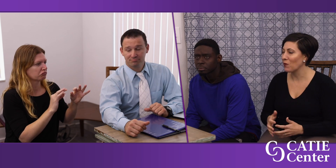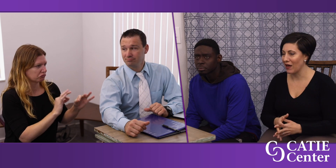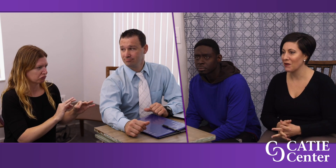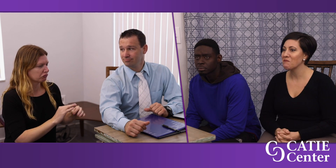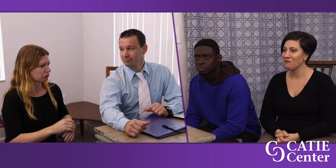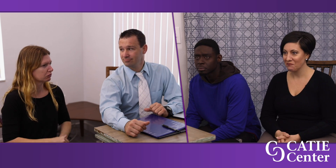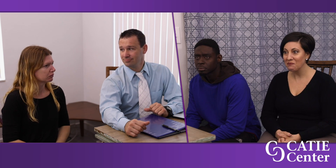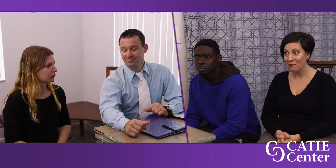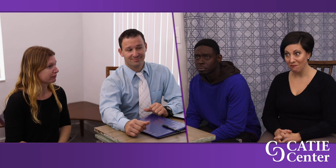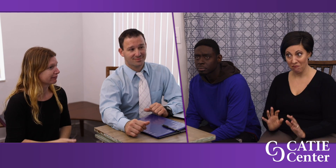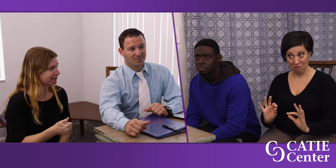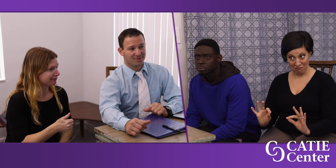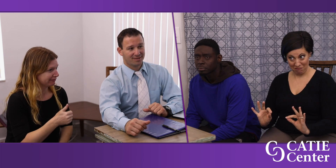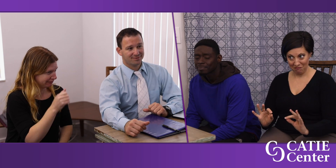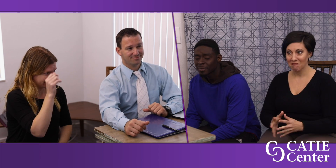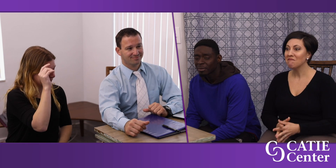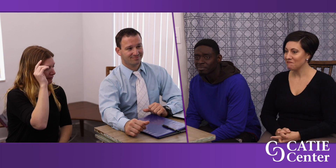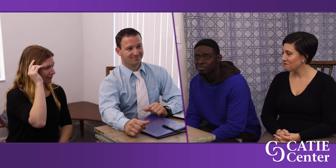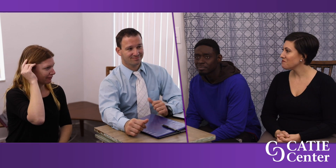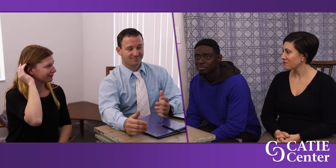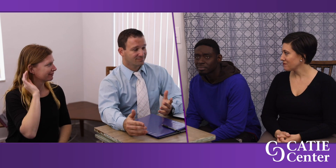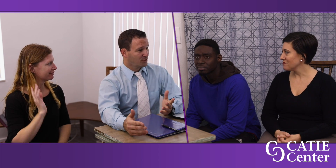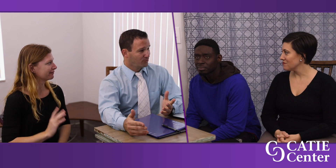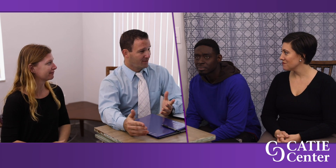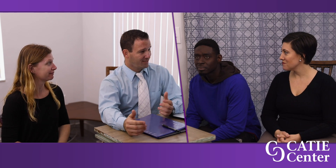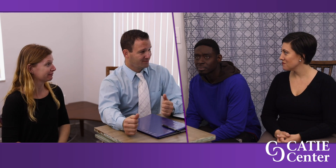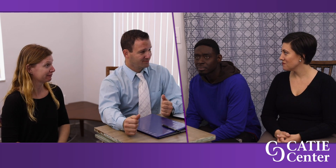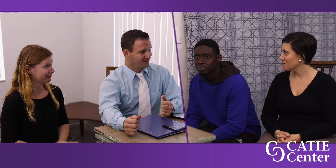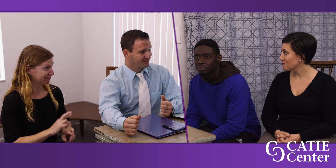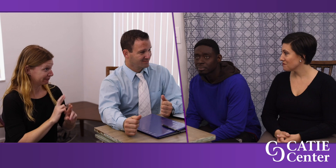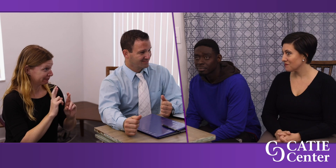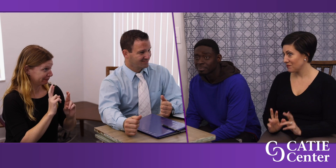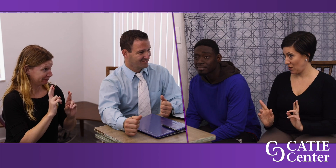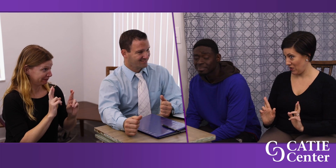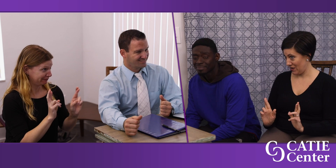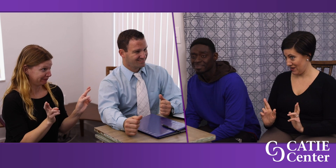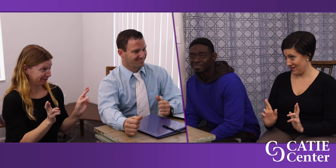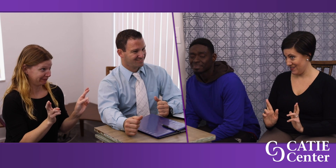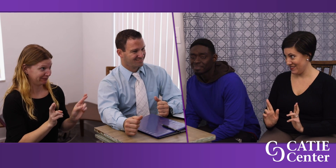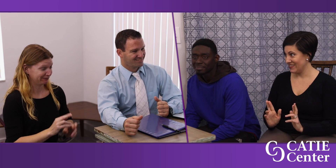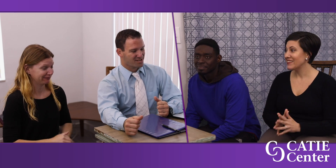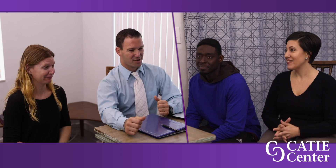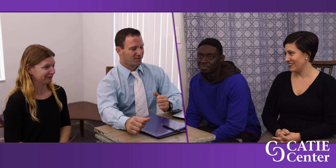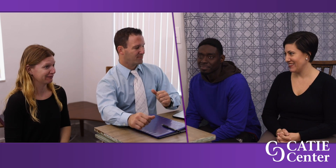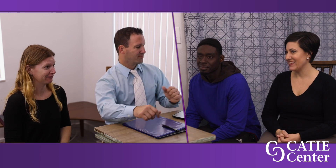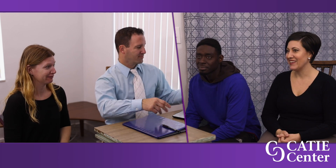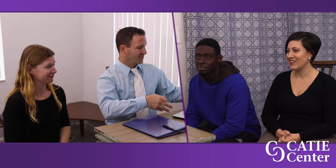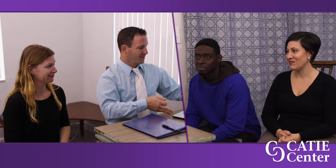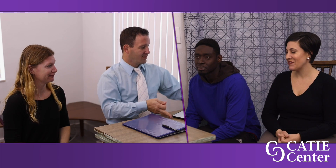Okay. Okay. You ready? All right. -Yeah